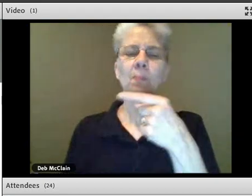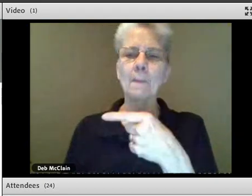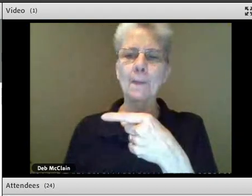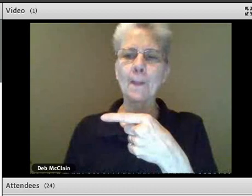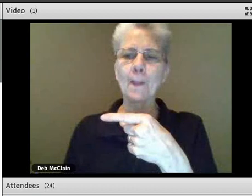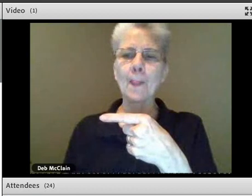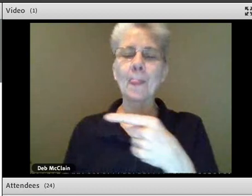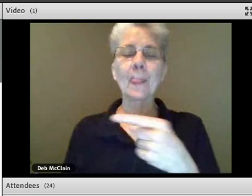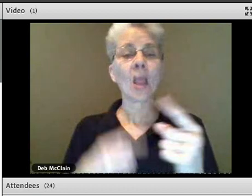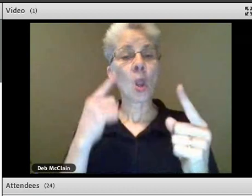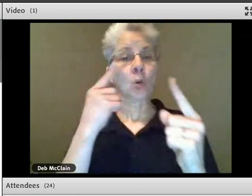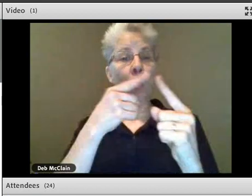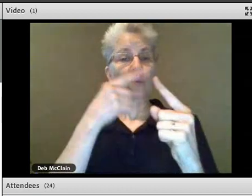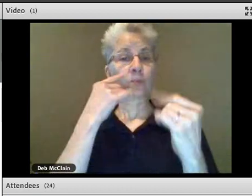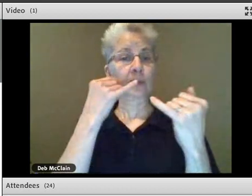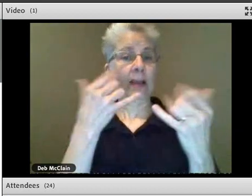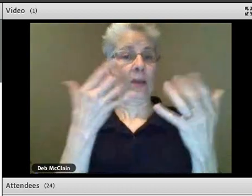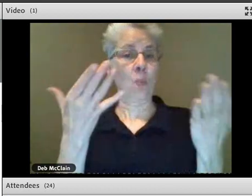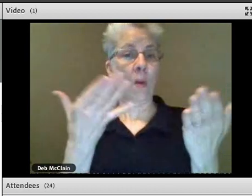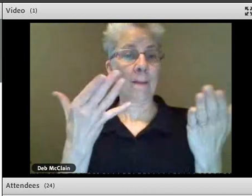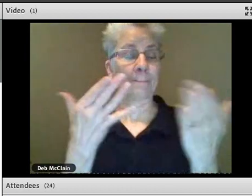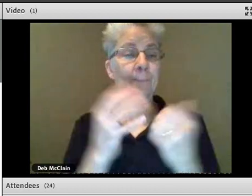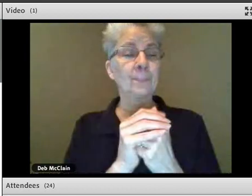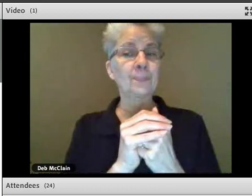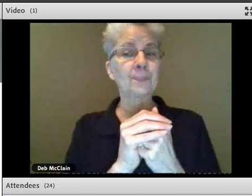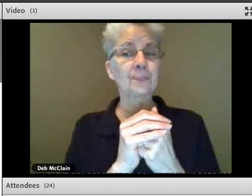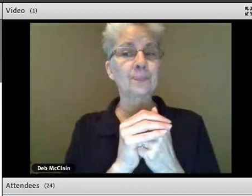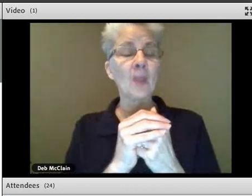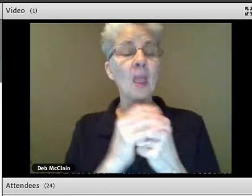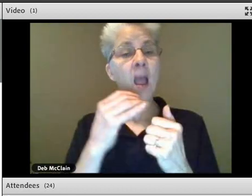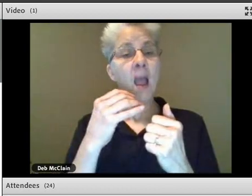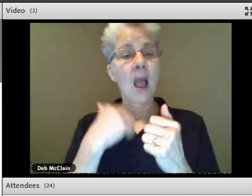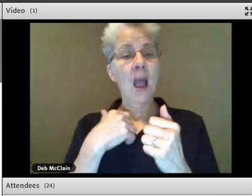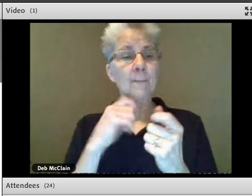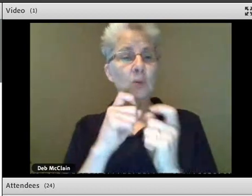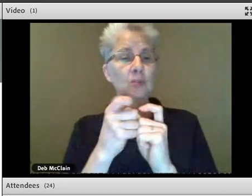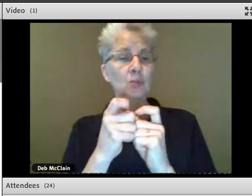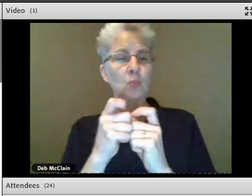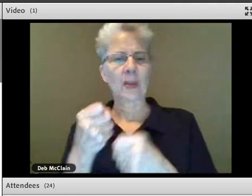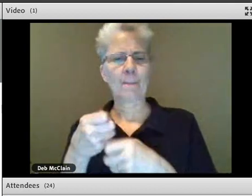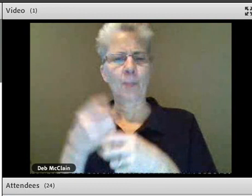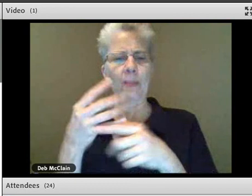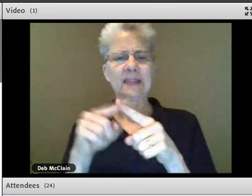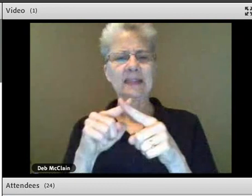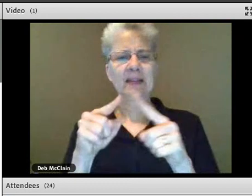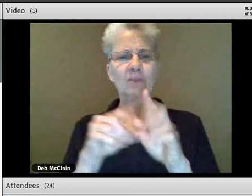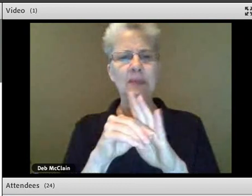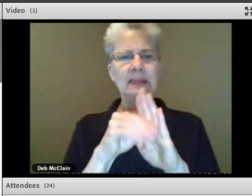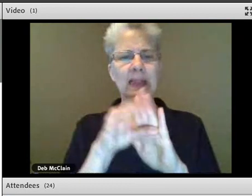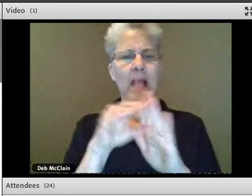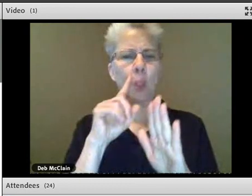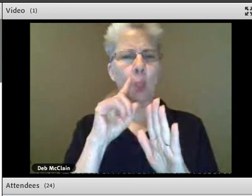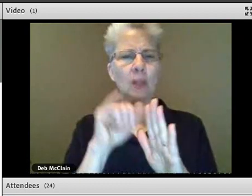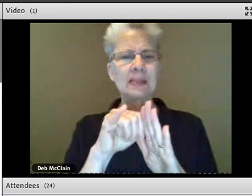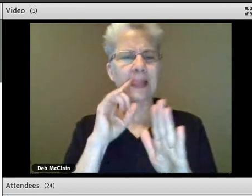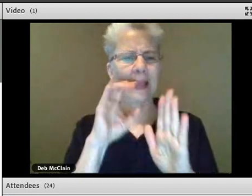Some goals for today -- I'm going to switch and pull up a different slide deck. It looks like the images dropped out of this one,